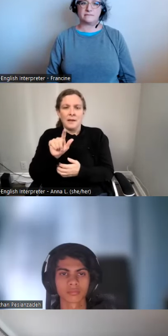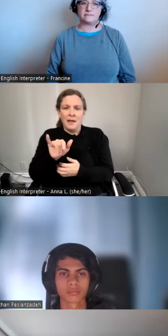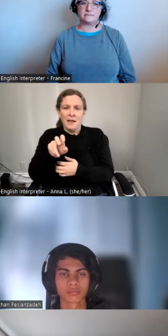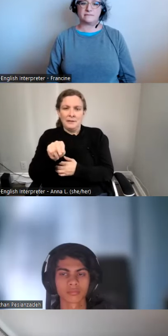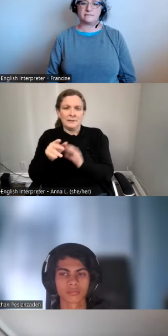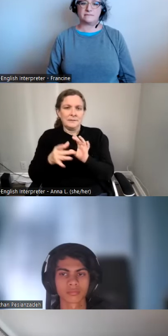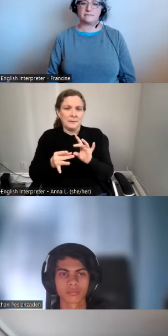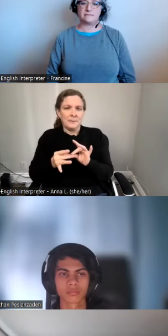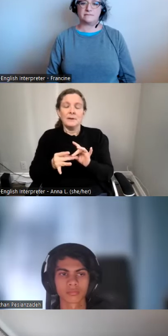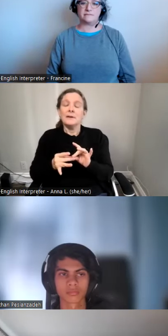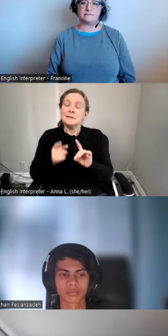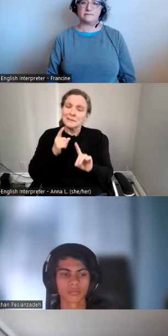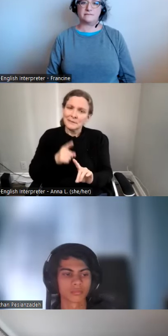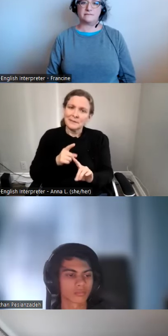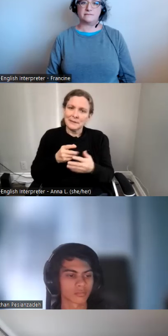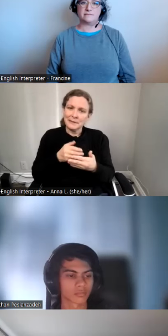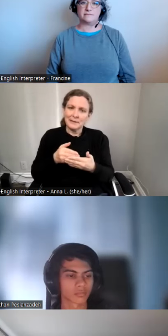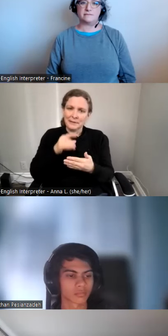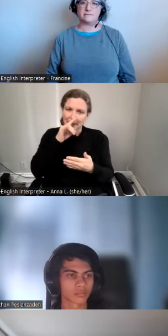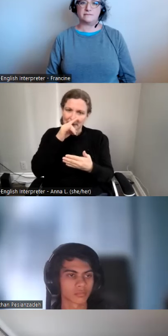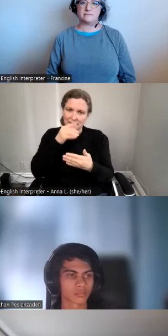» Kim Adlard: What's been your experience over that?